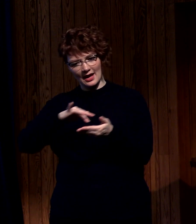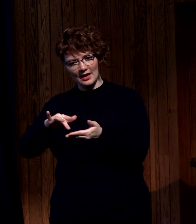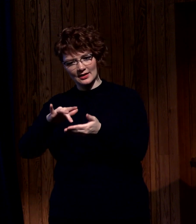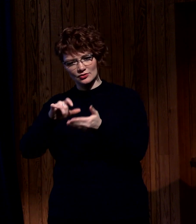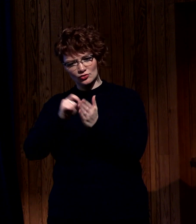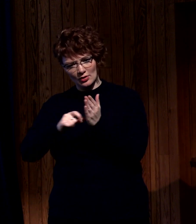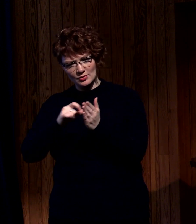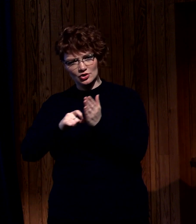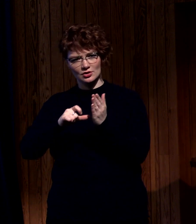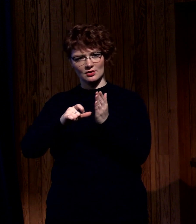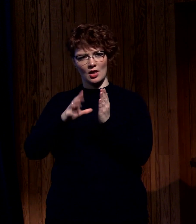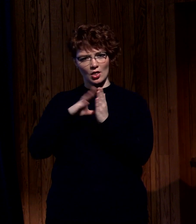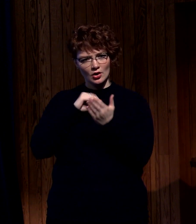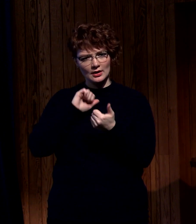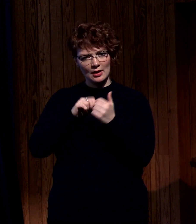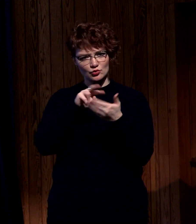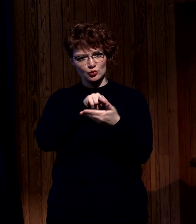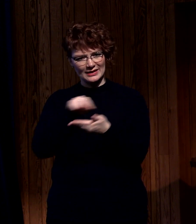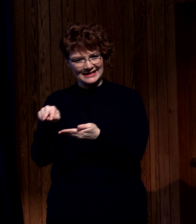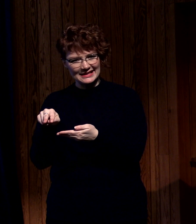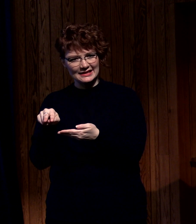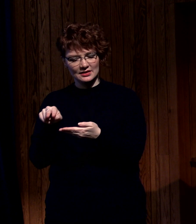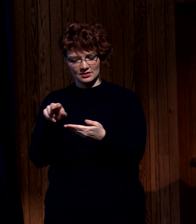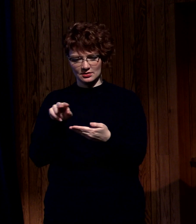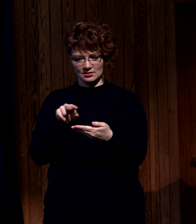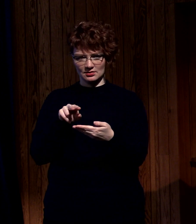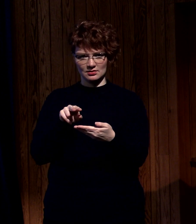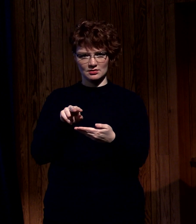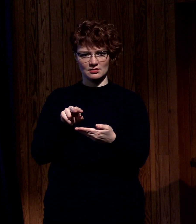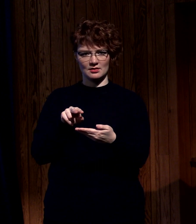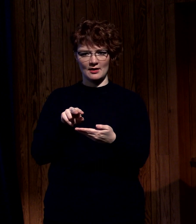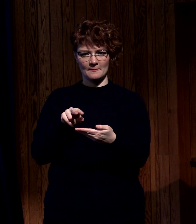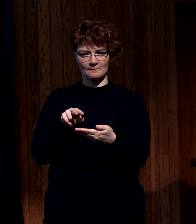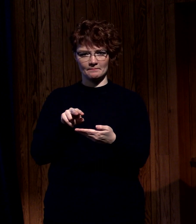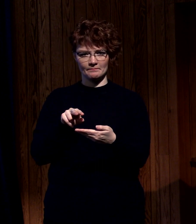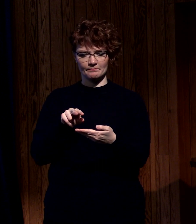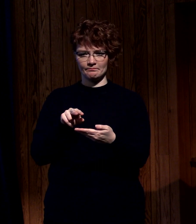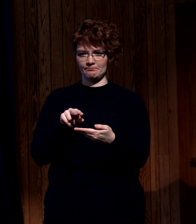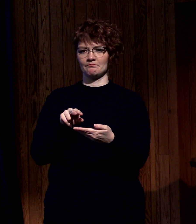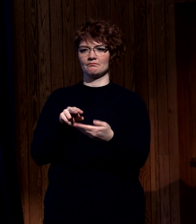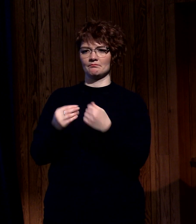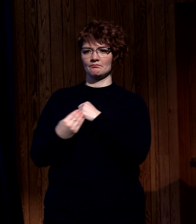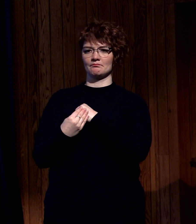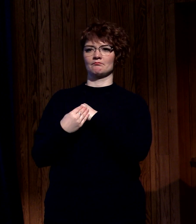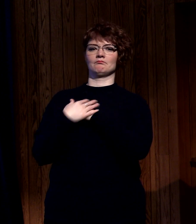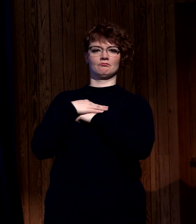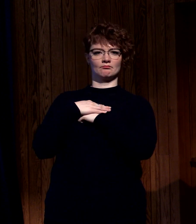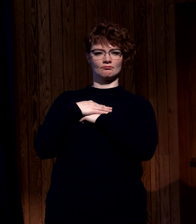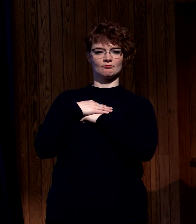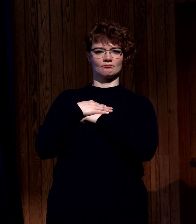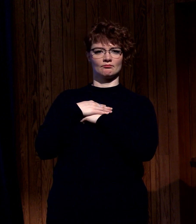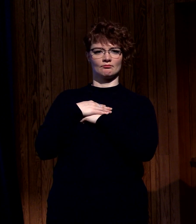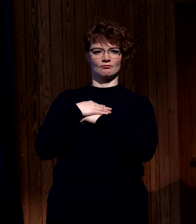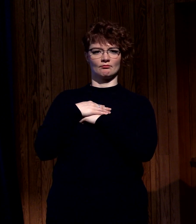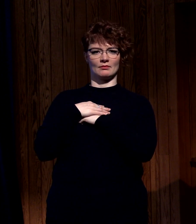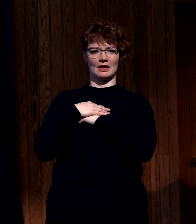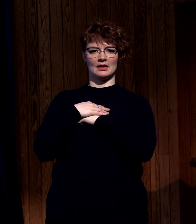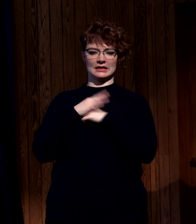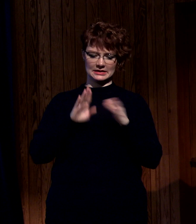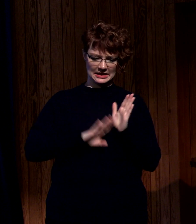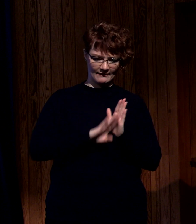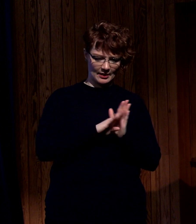himself to read that it was in fact forming who I was becoming